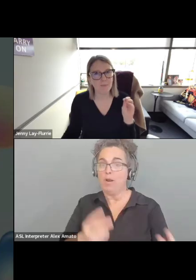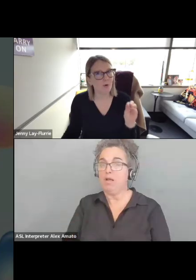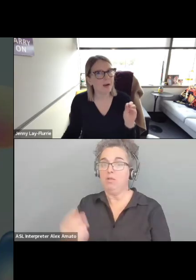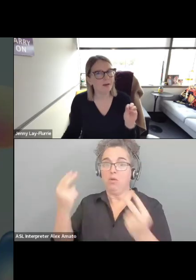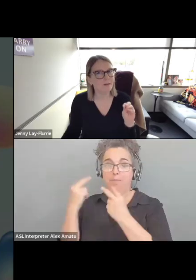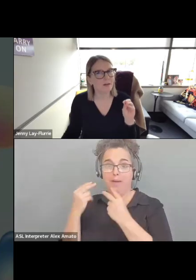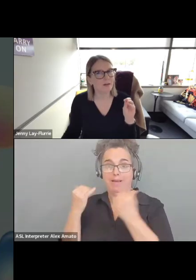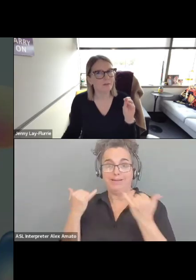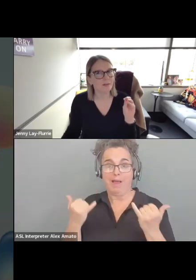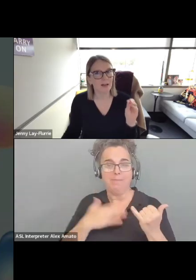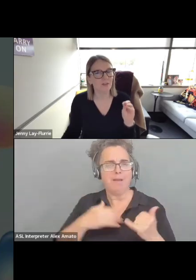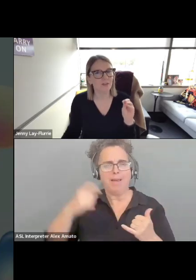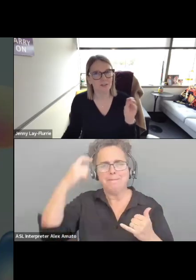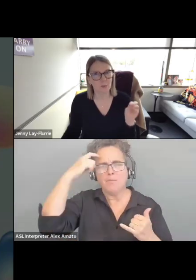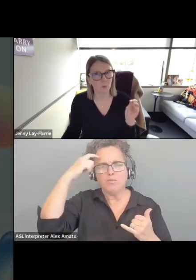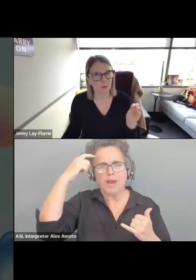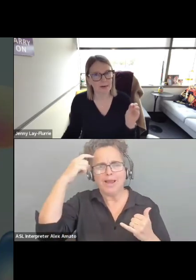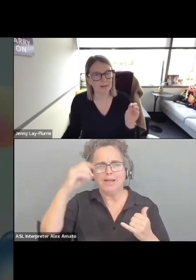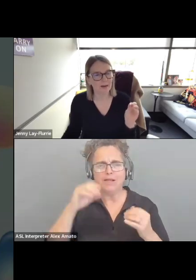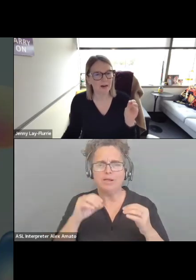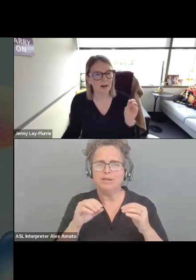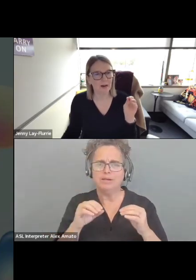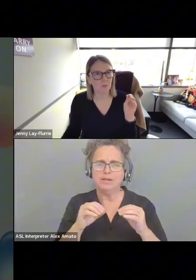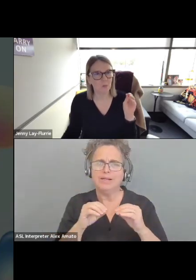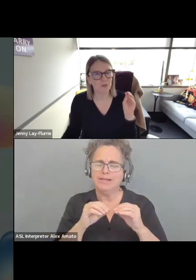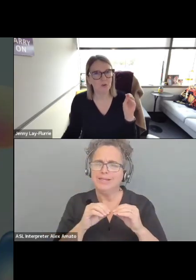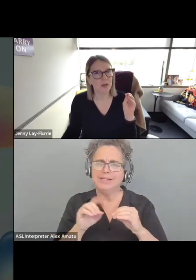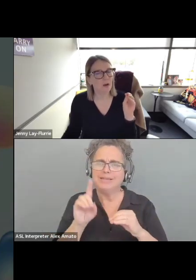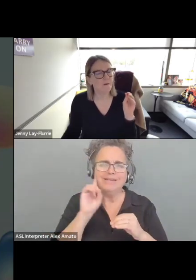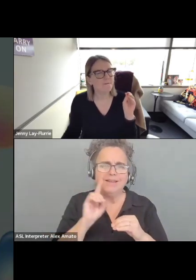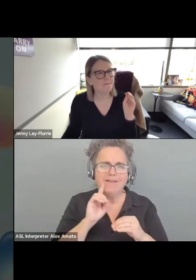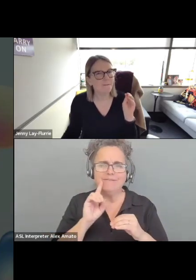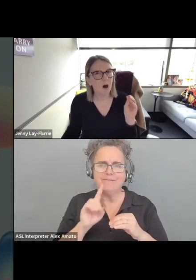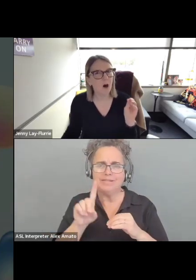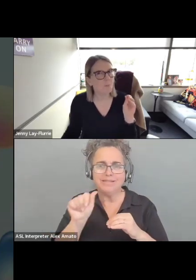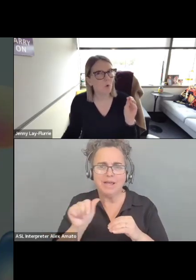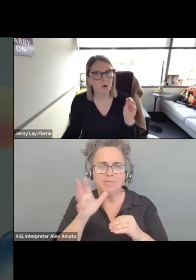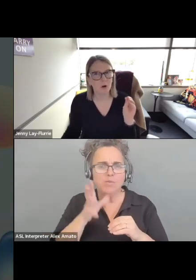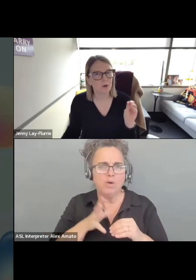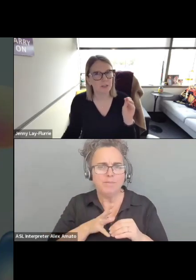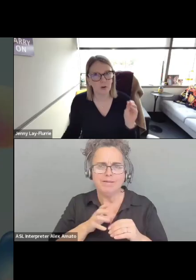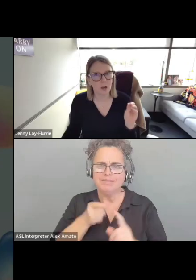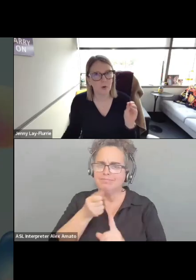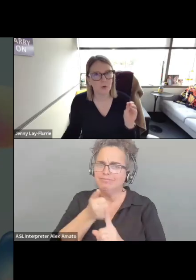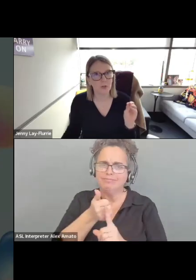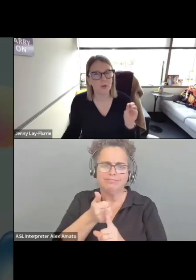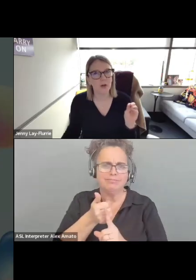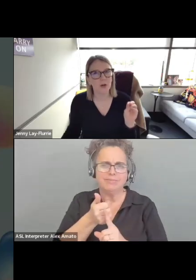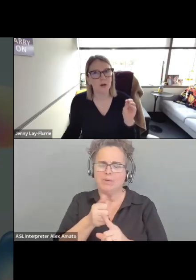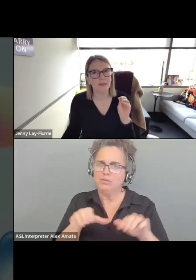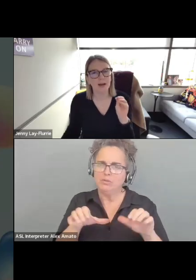my brain as a deaf disabled woman was doing far more cognitive load